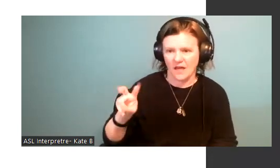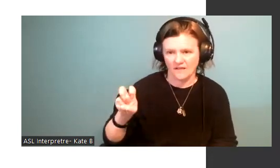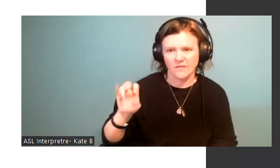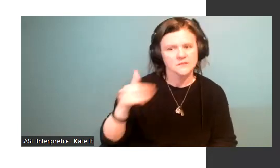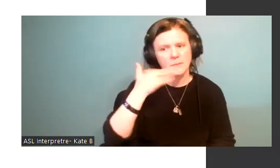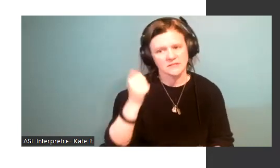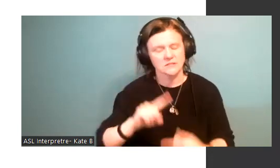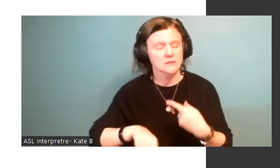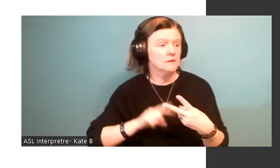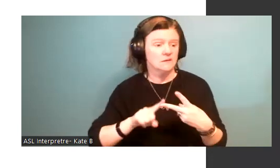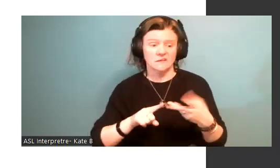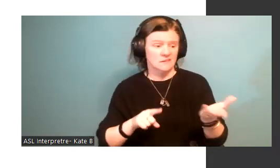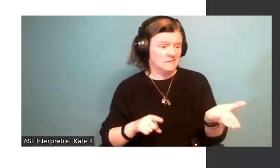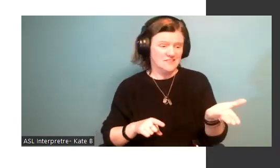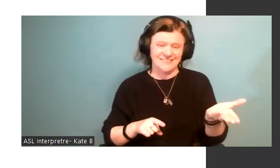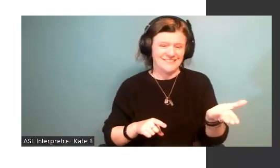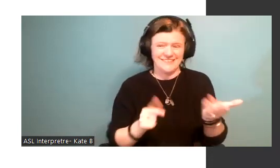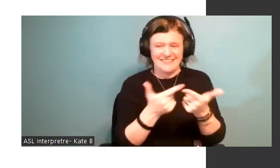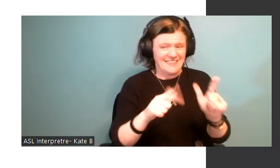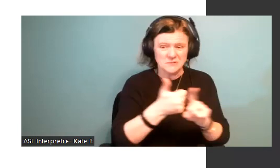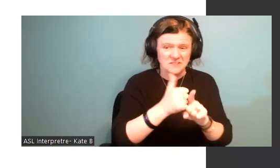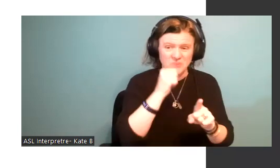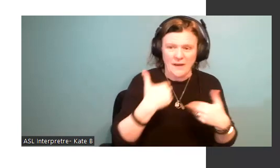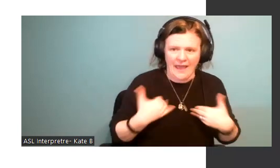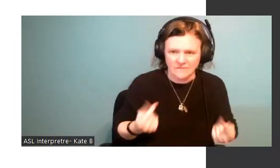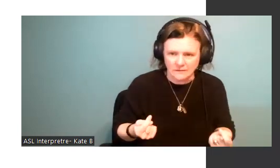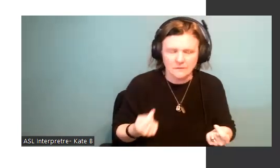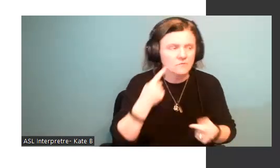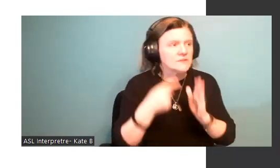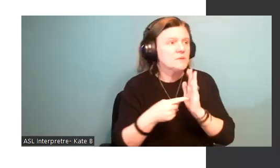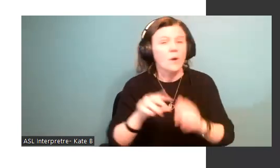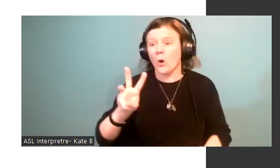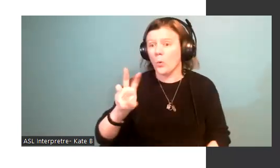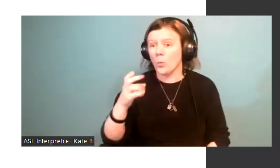Stephen Polacek: Adding additional functionality like that, ARIA Live constantly updating content